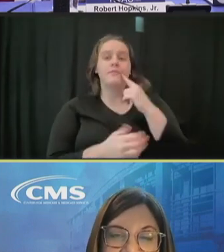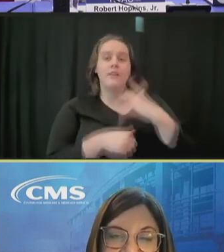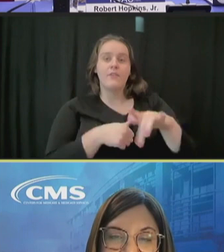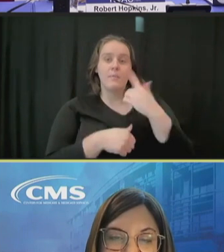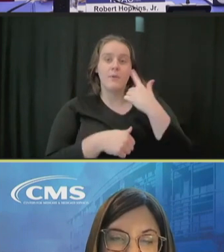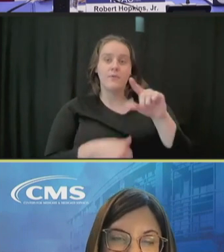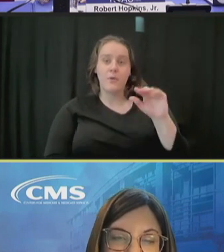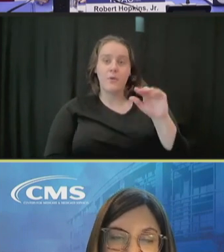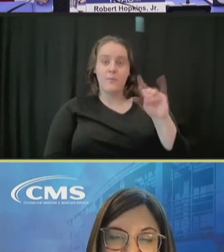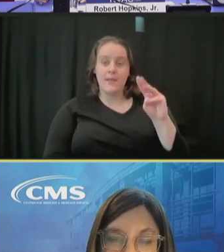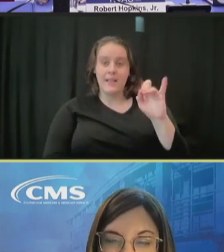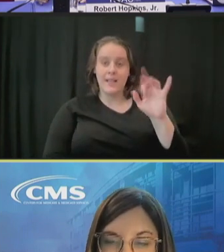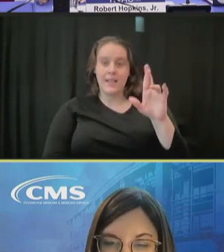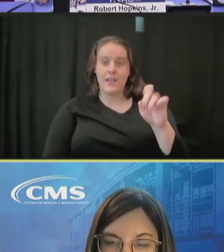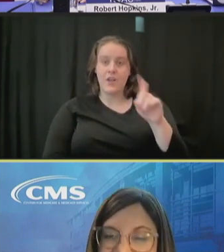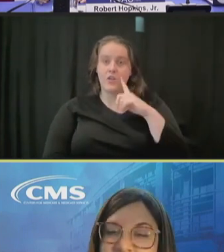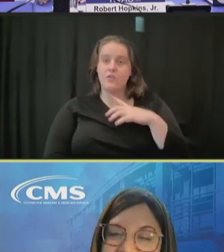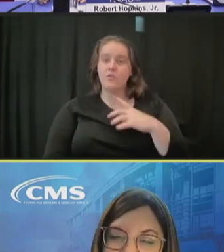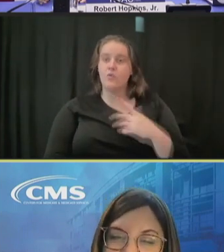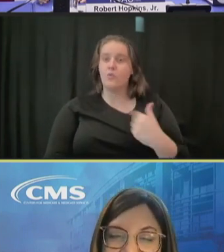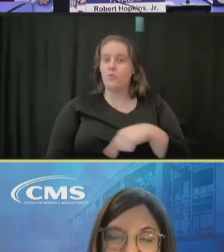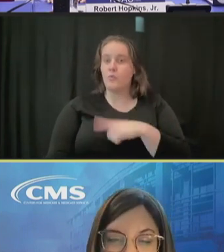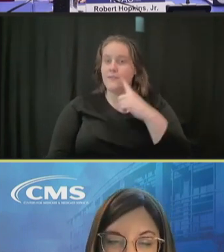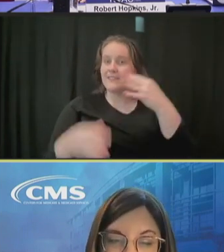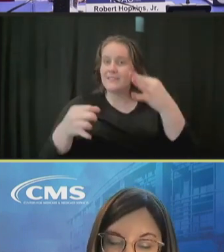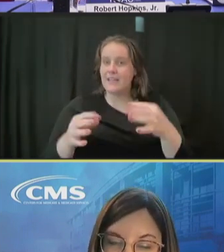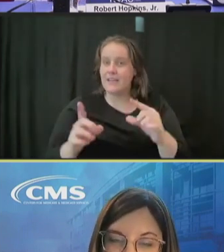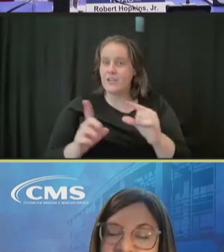defined this term as a traditional provider, like a physician, or a nontraditional provider like a